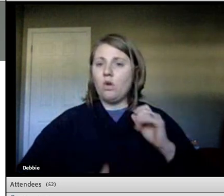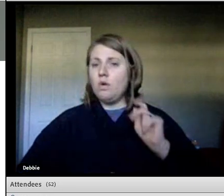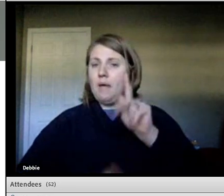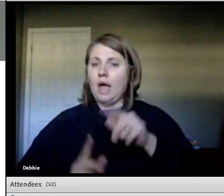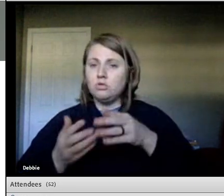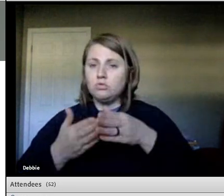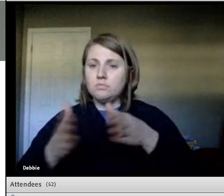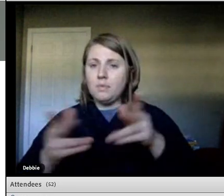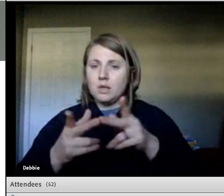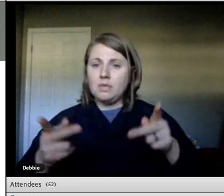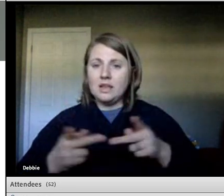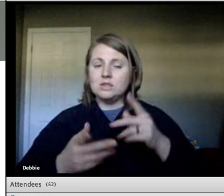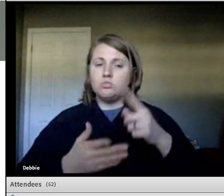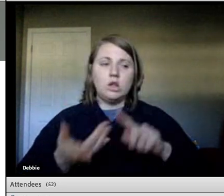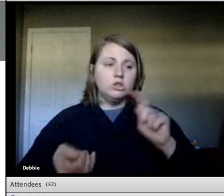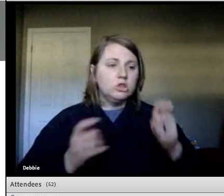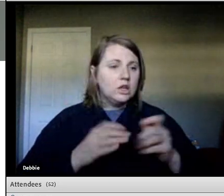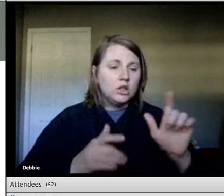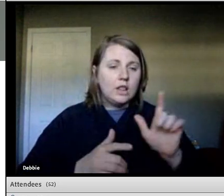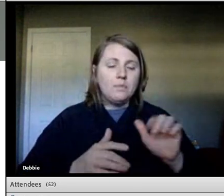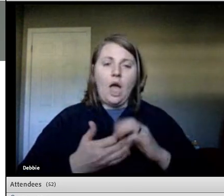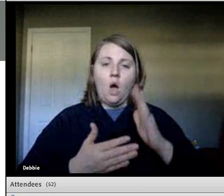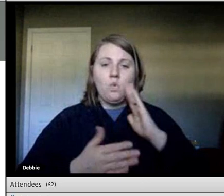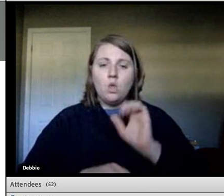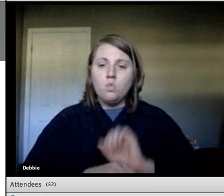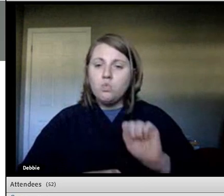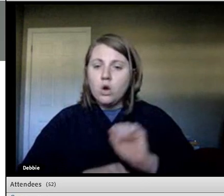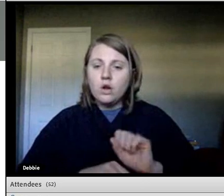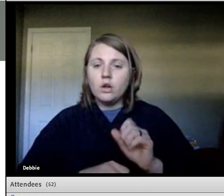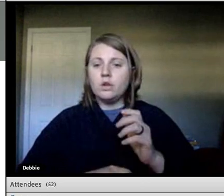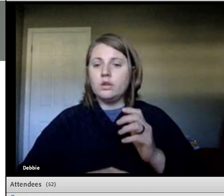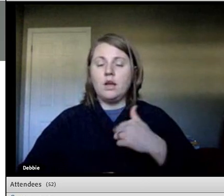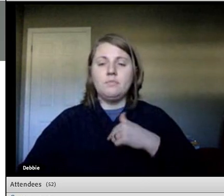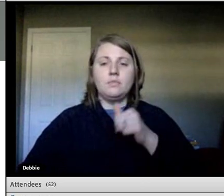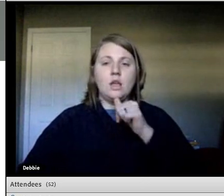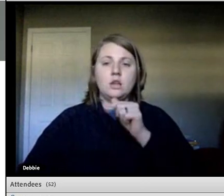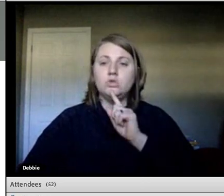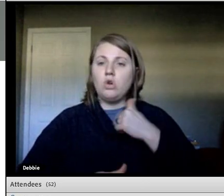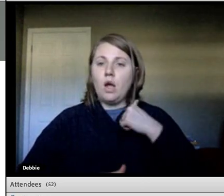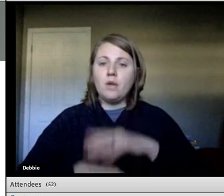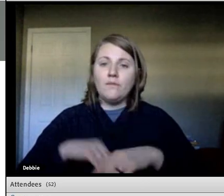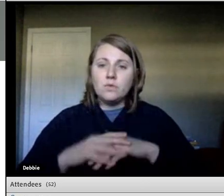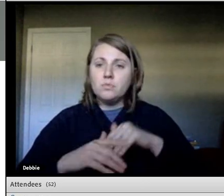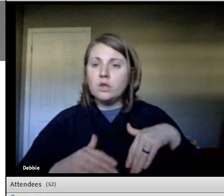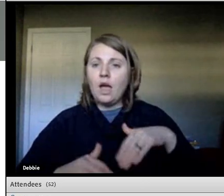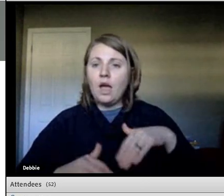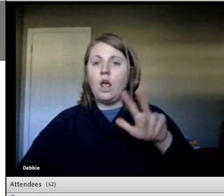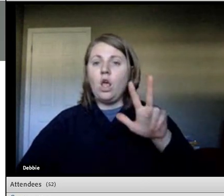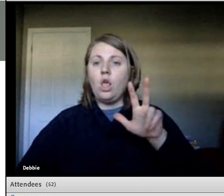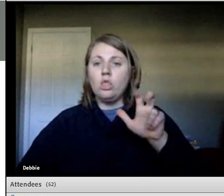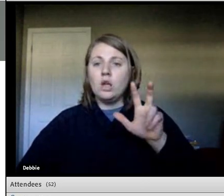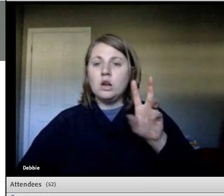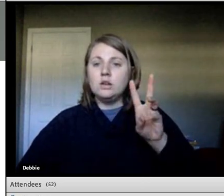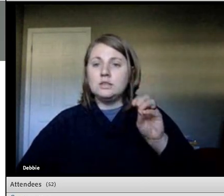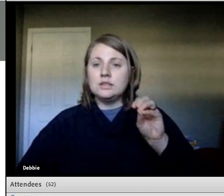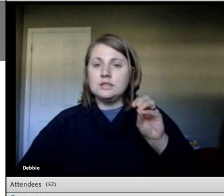I'm not sure I'm comfortable yet. A 360 tour is a really great way to say, "Here is how it's going to work now." You're going to walk in.